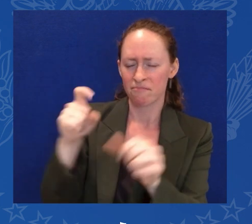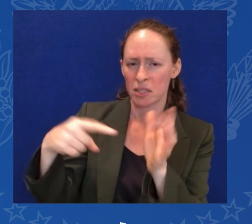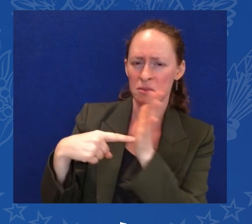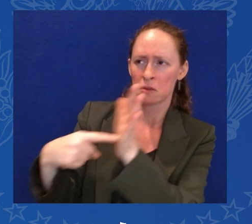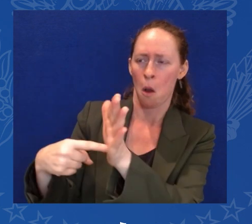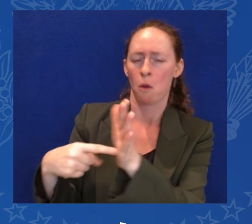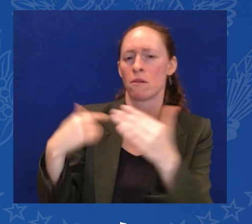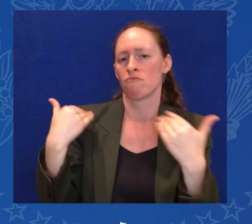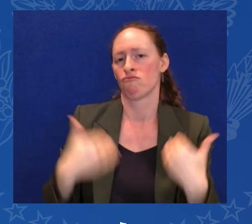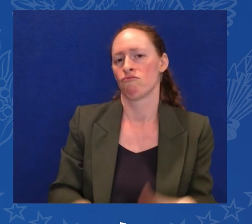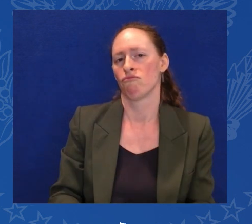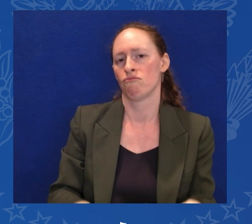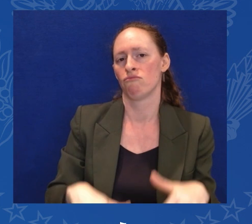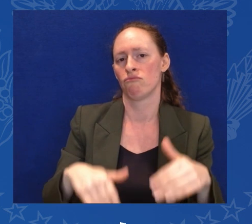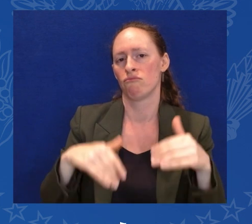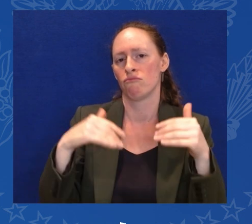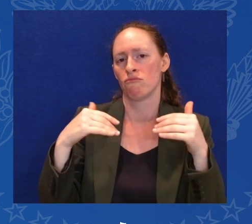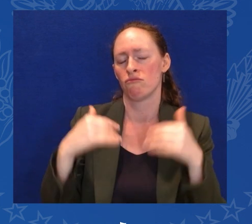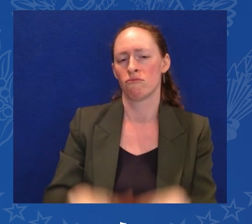and, I might add, maimed and mutilated son.